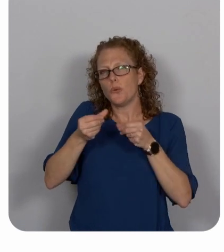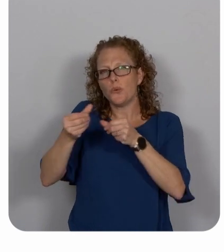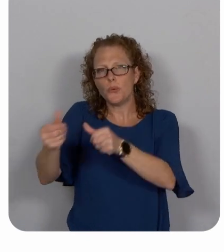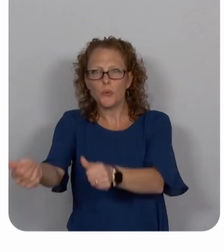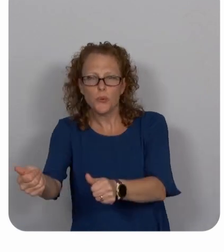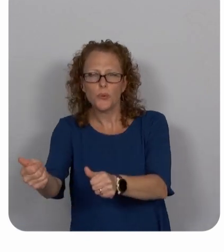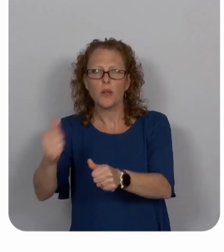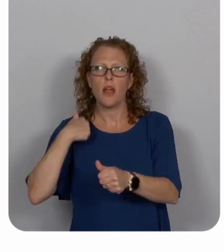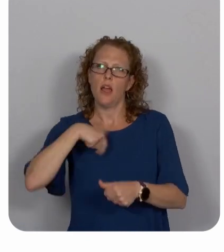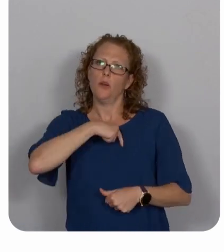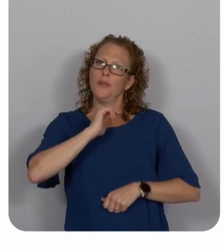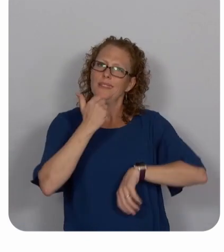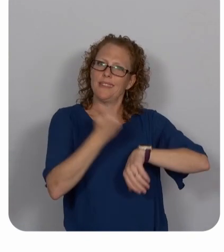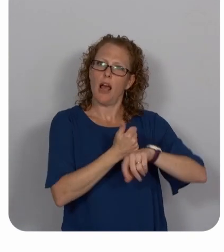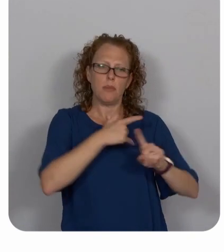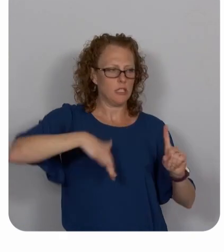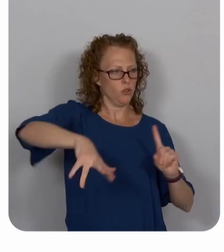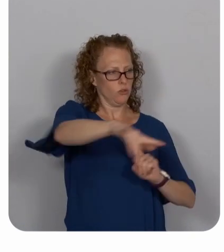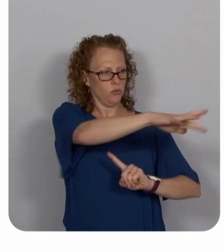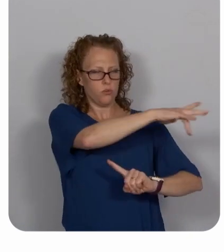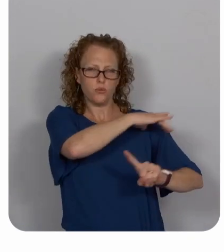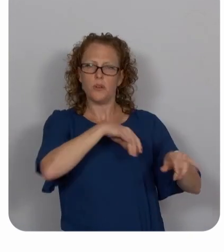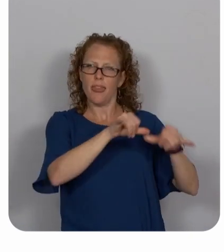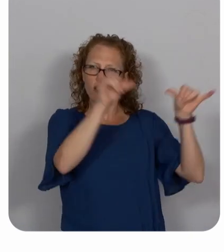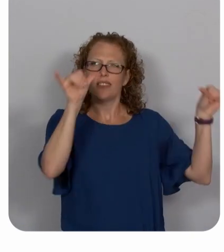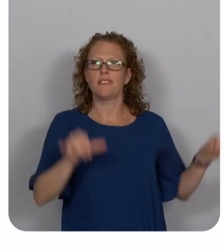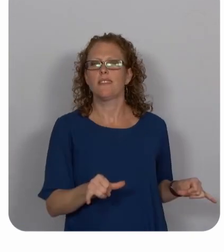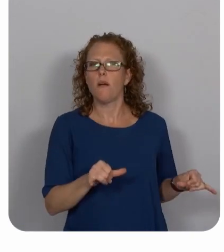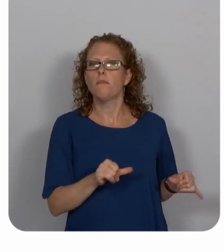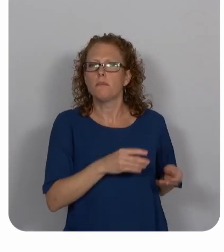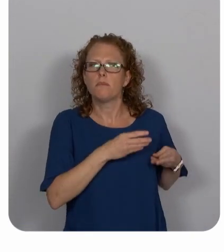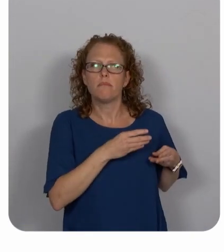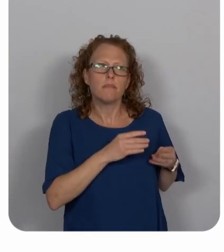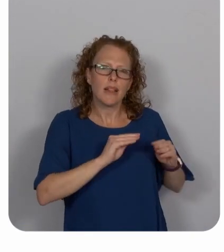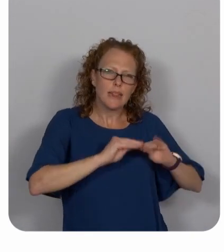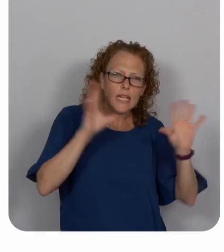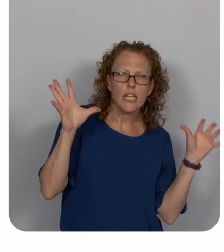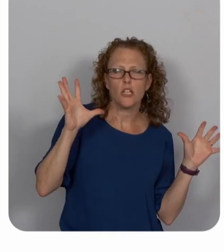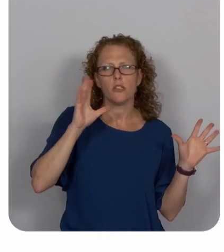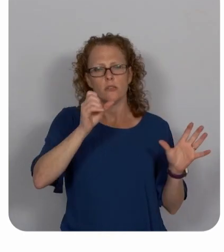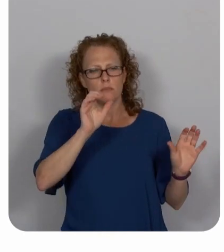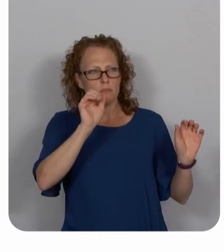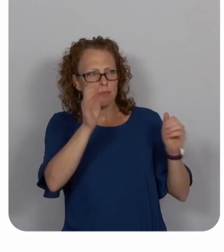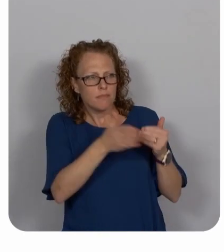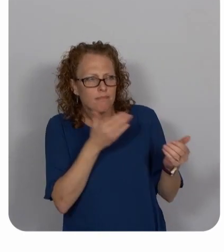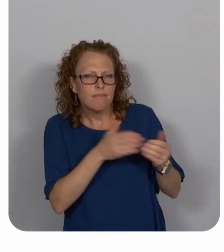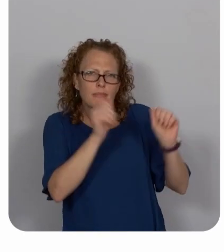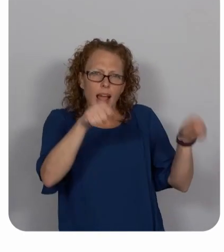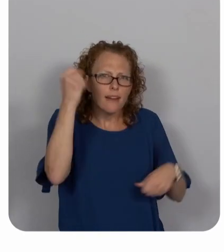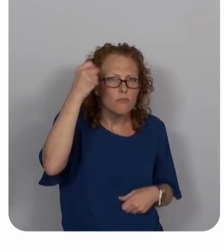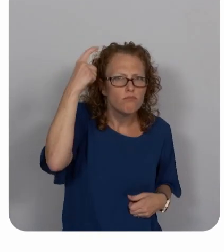from the broader Llama developer community. Choosing Llama 2 was a no-brainer for us.